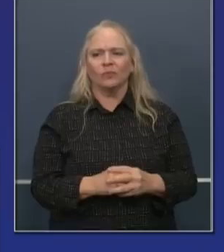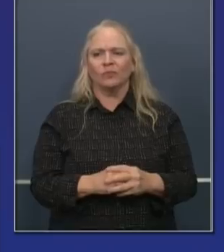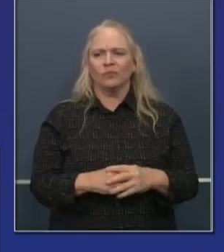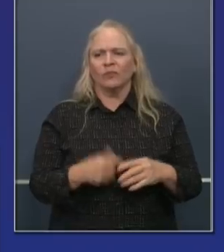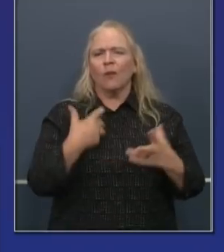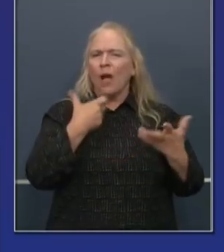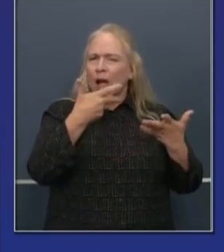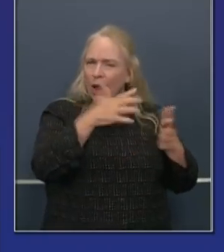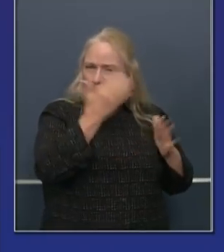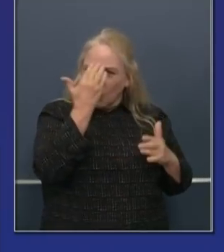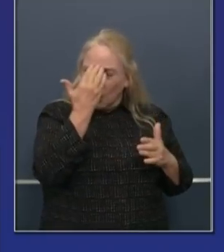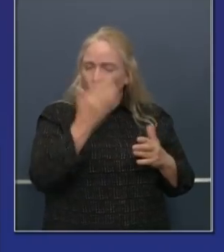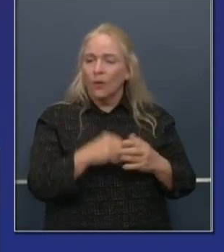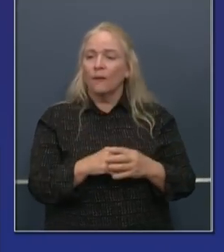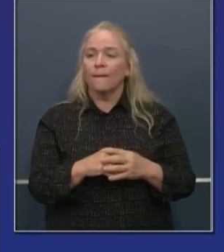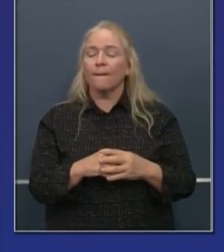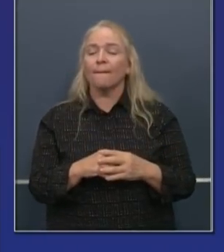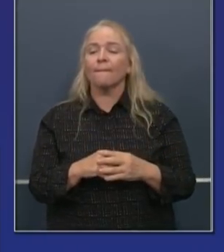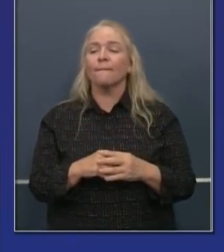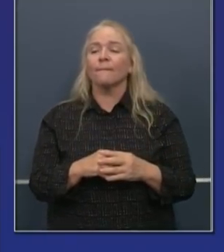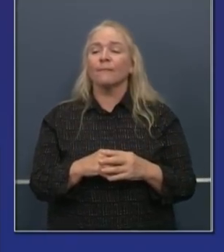ANY TIME UNTIL THERE IS A